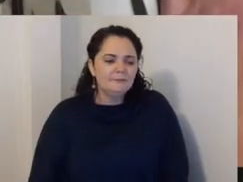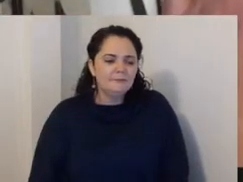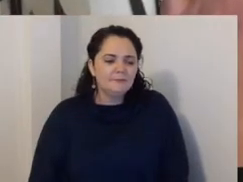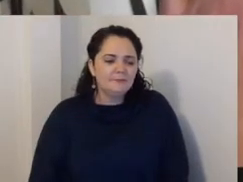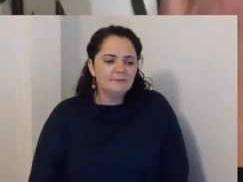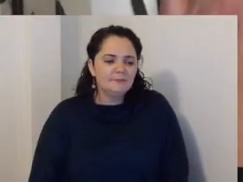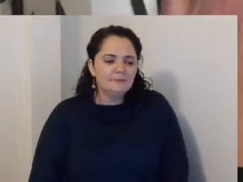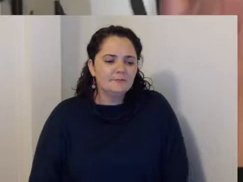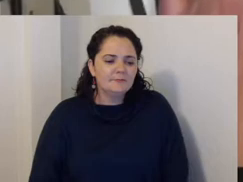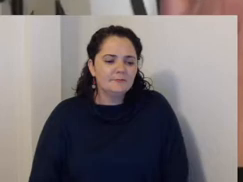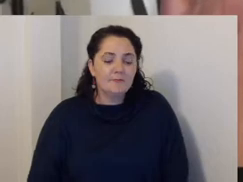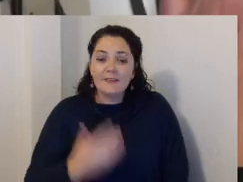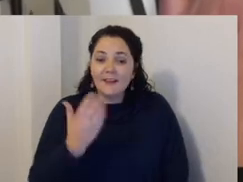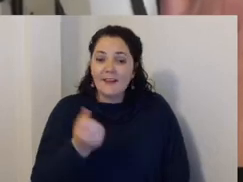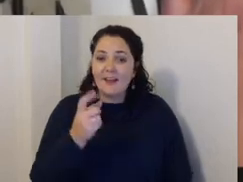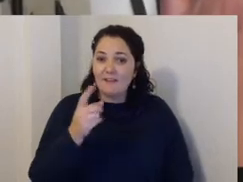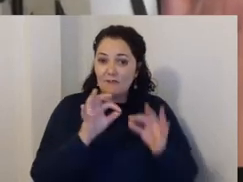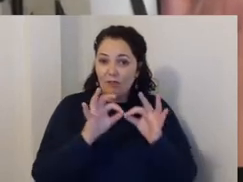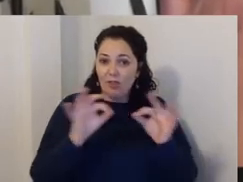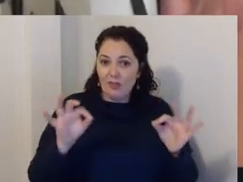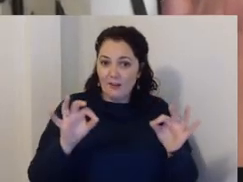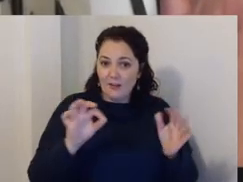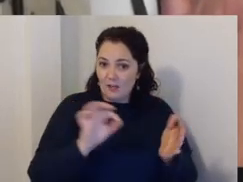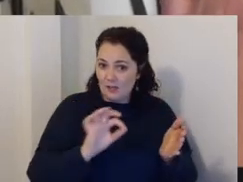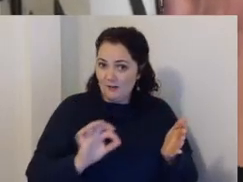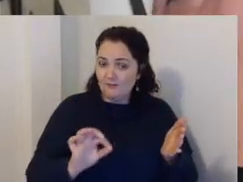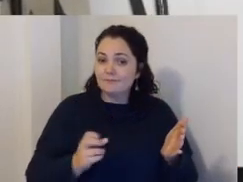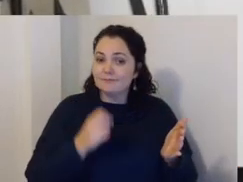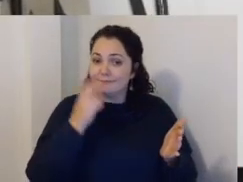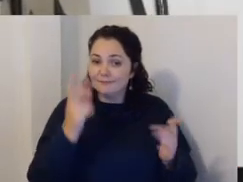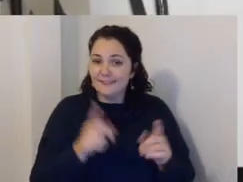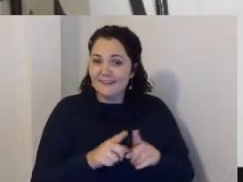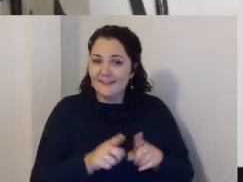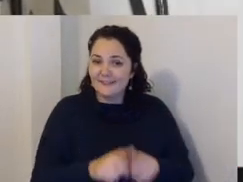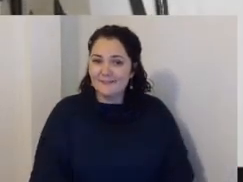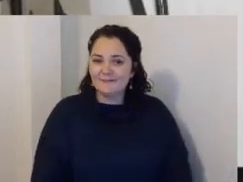get in and start to draw some light detail with that and because of the the quality of